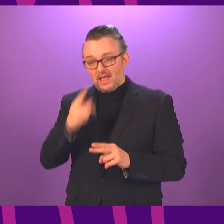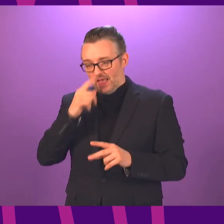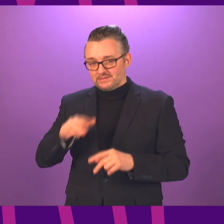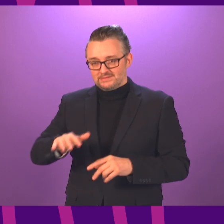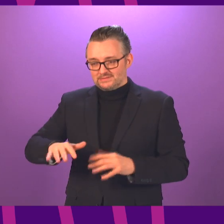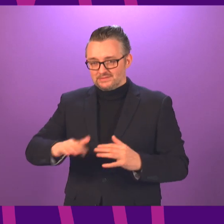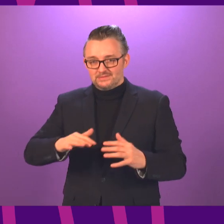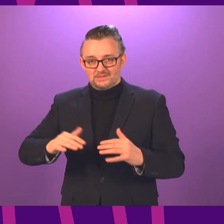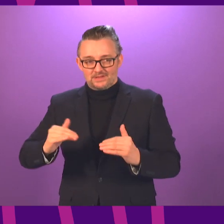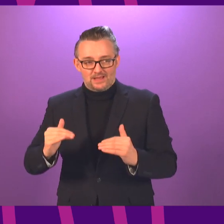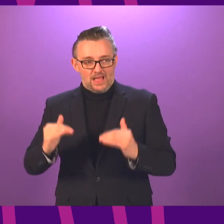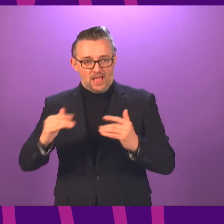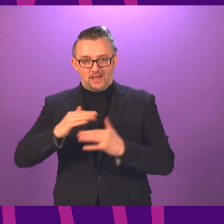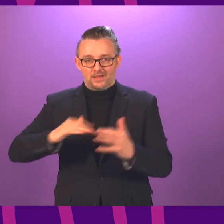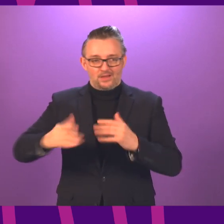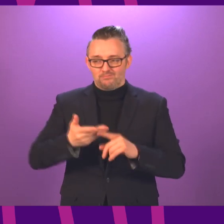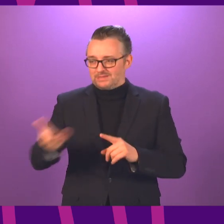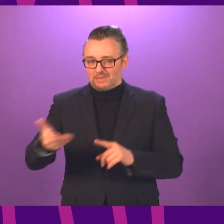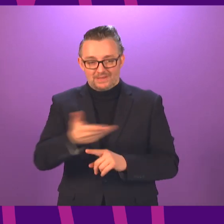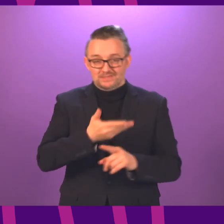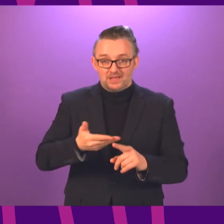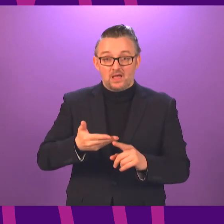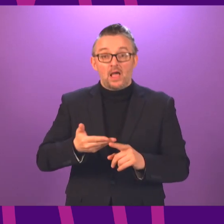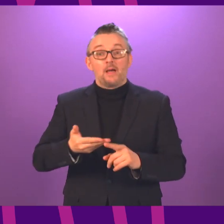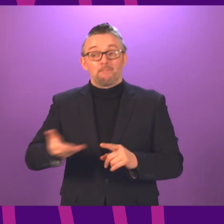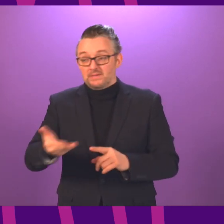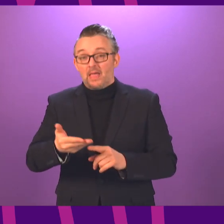at relatively high levels in the community that the risk of its accelerating out of control